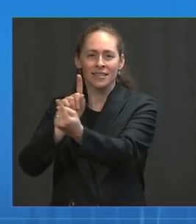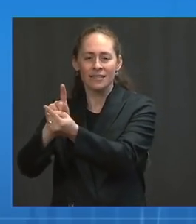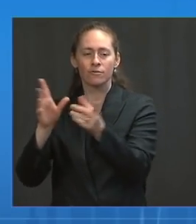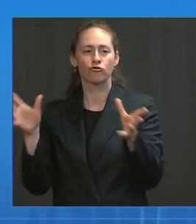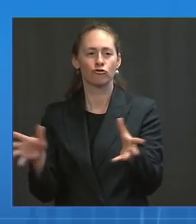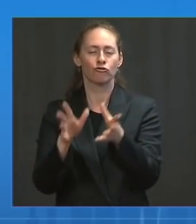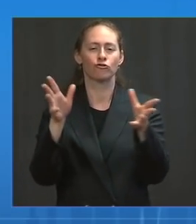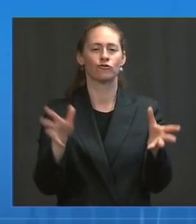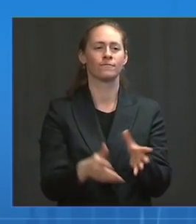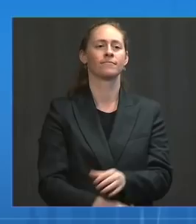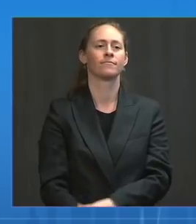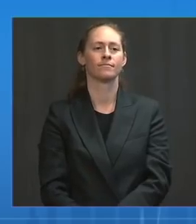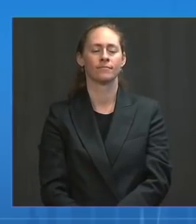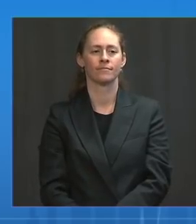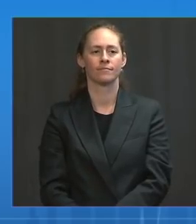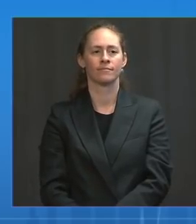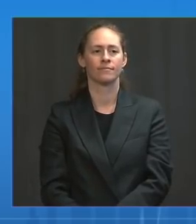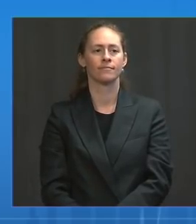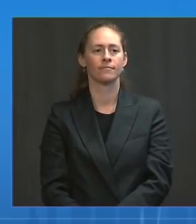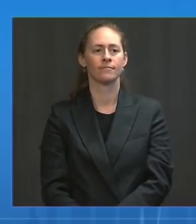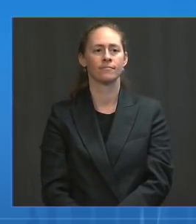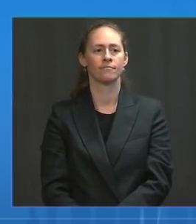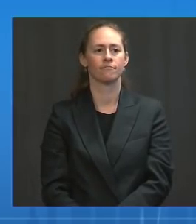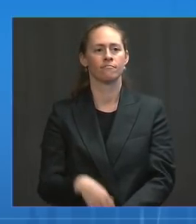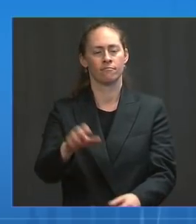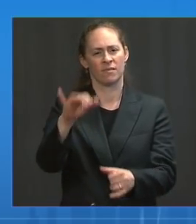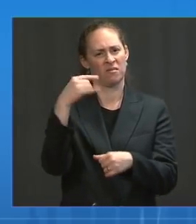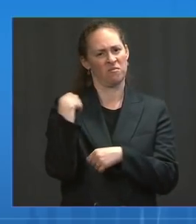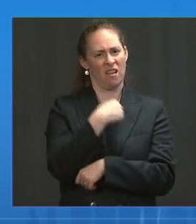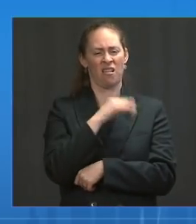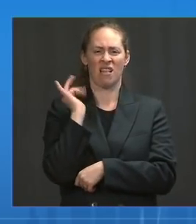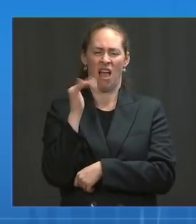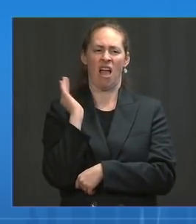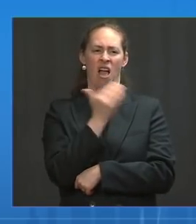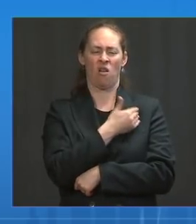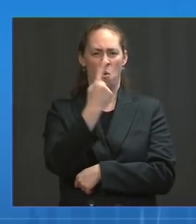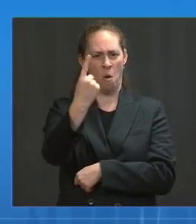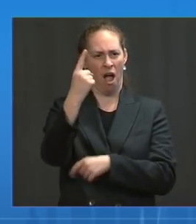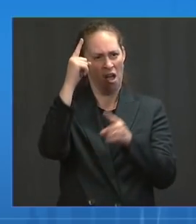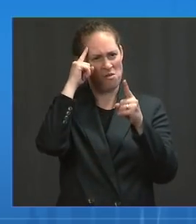We push forward with a singular focus. Every shot matters.